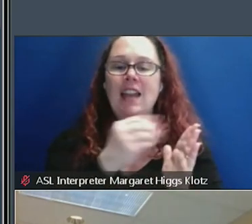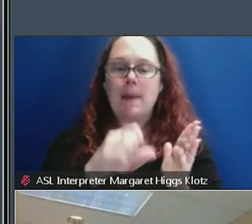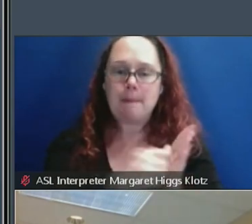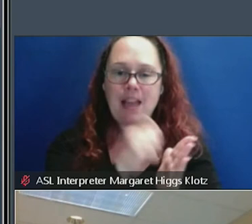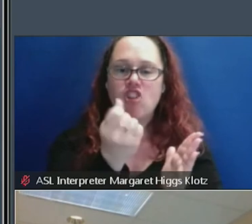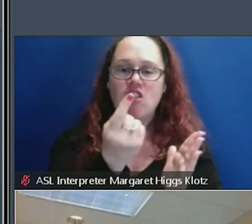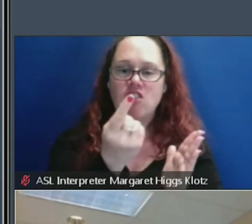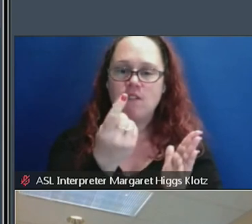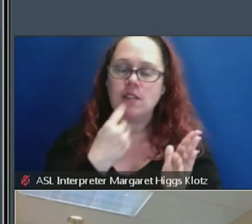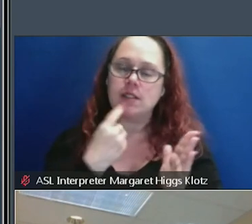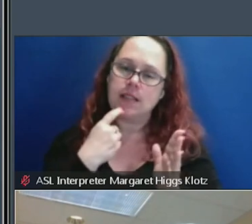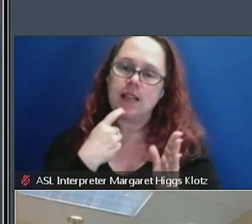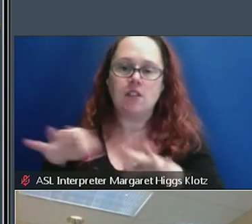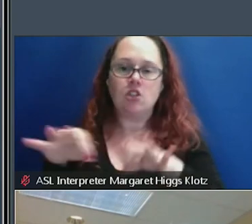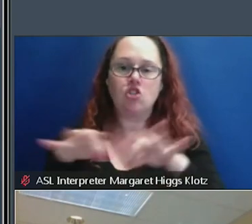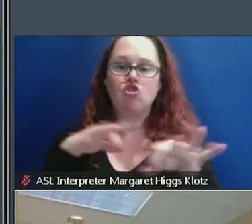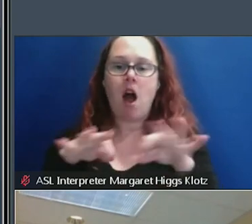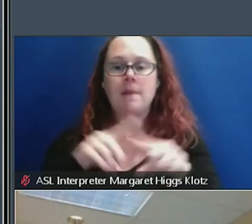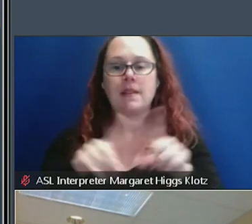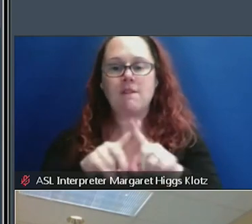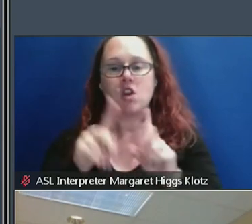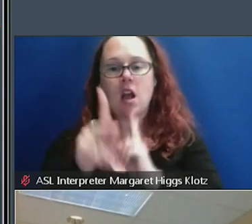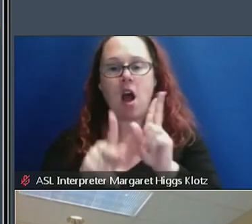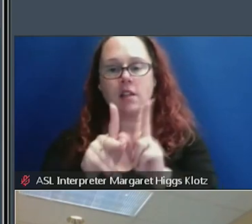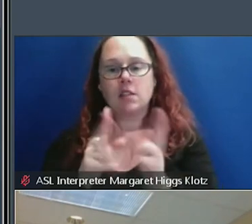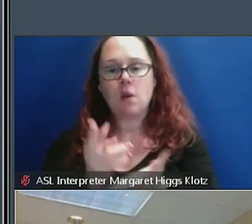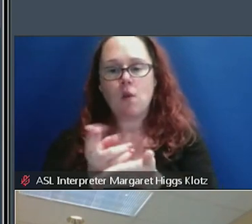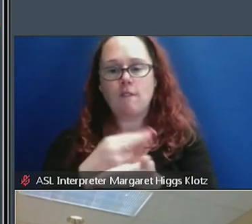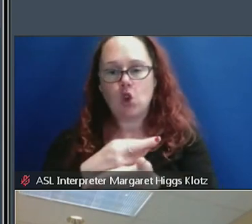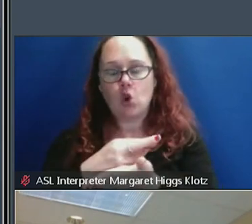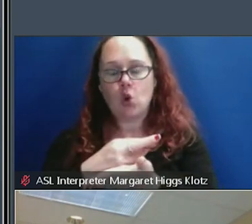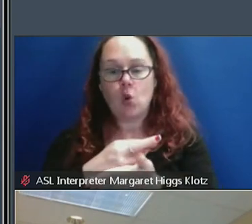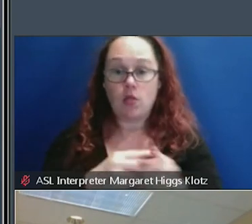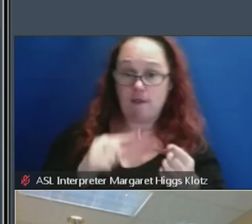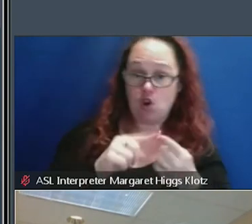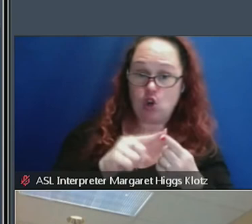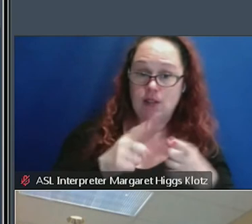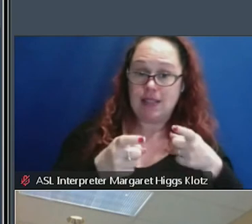types of review, you know, and the first one is the administrative review and